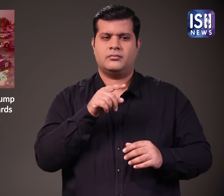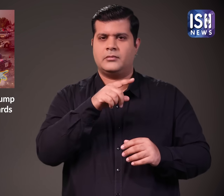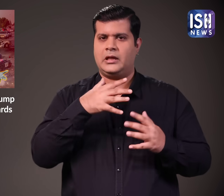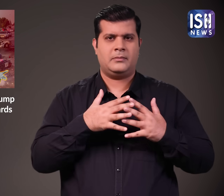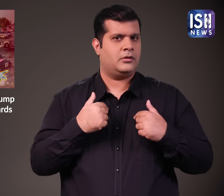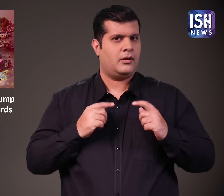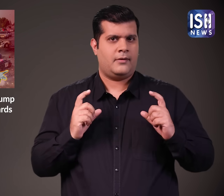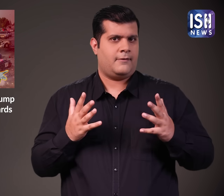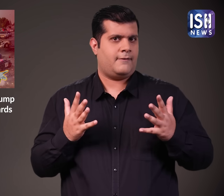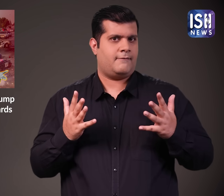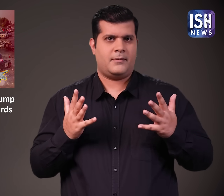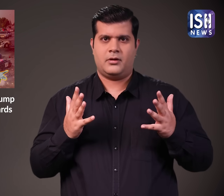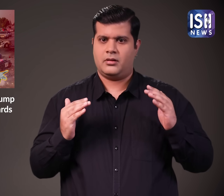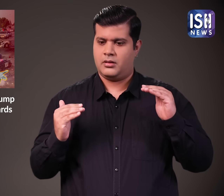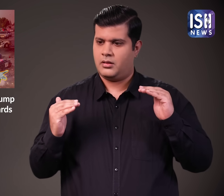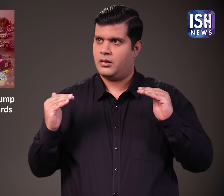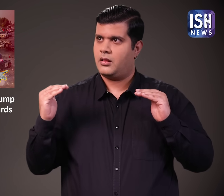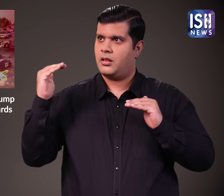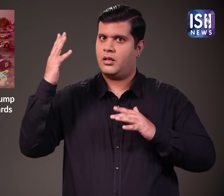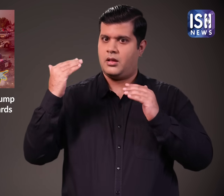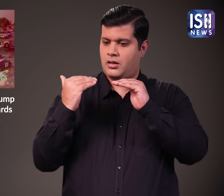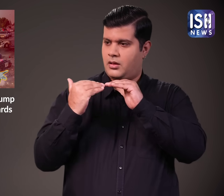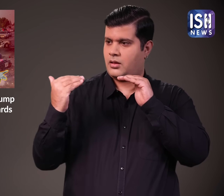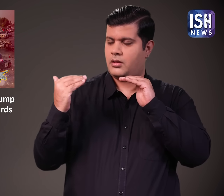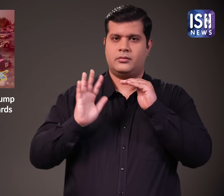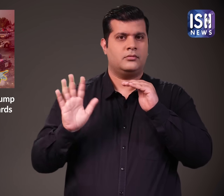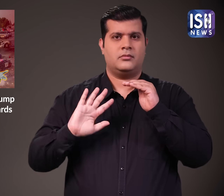This disparity led Americans in unrest.